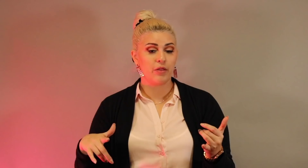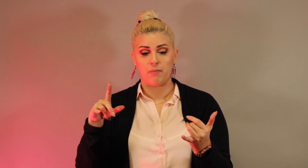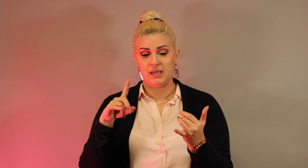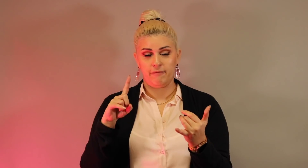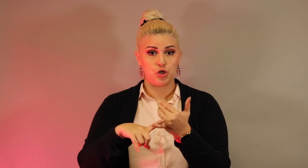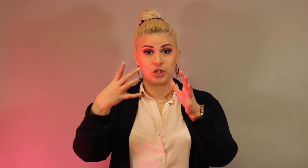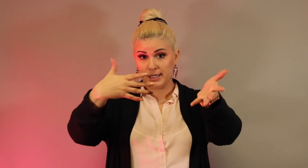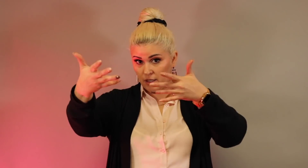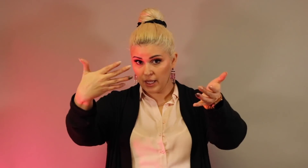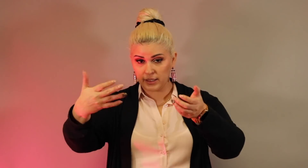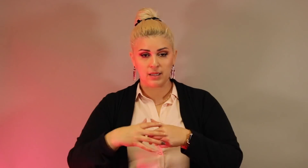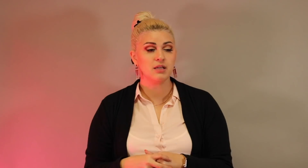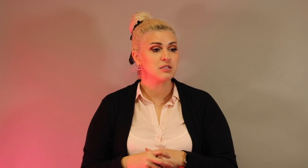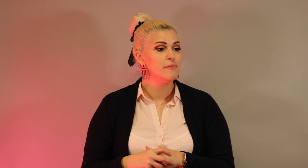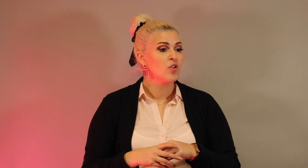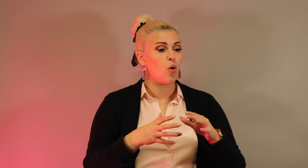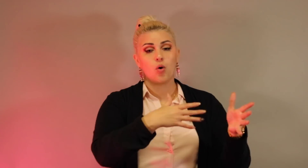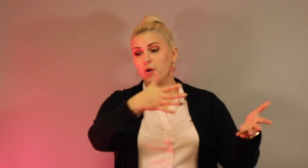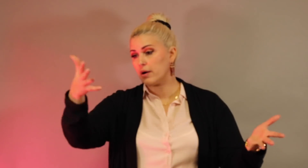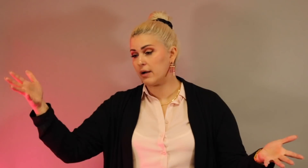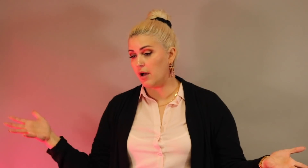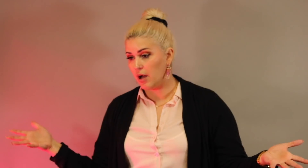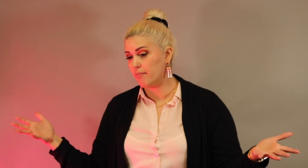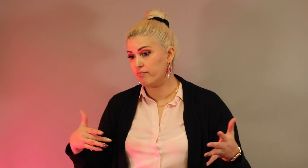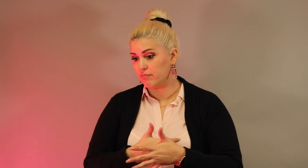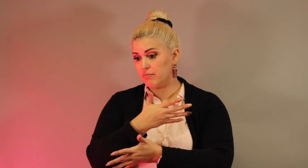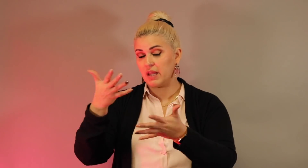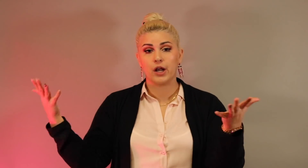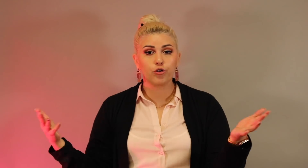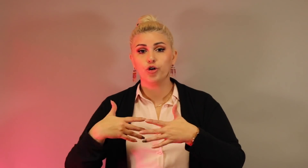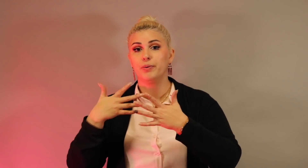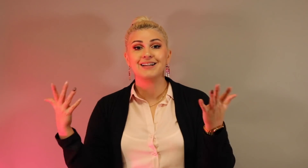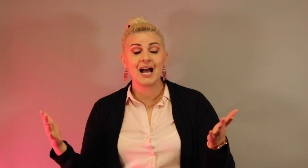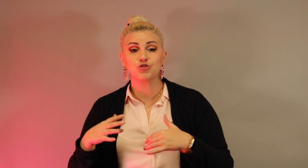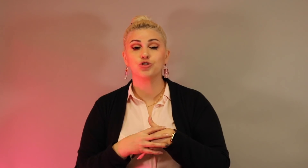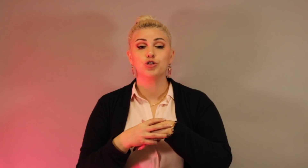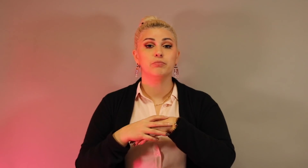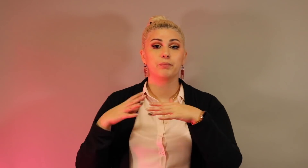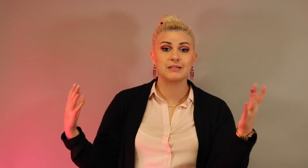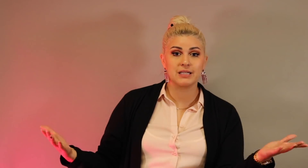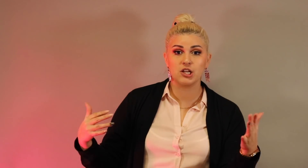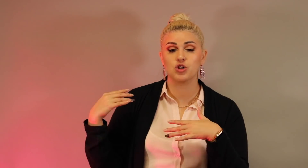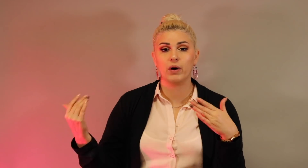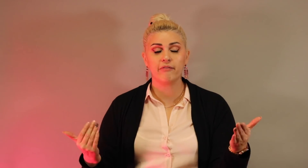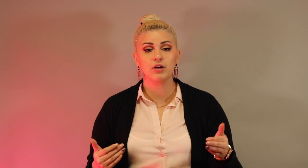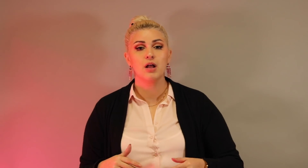whether it be virtually, online like this, or in a group, a classroom, a presentation, whatever,